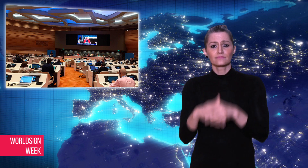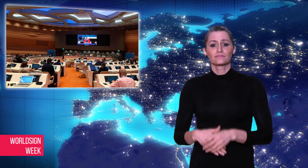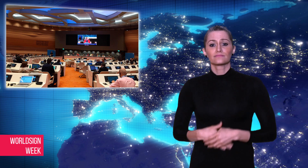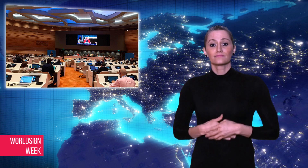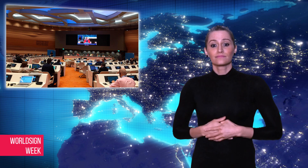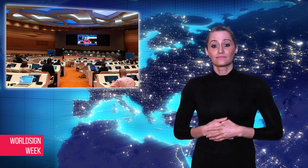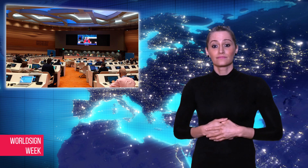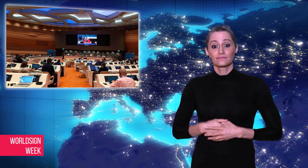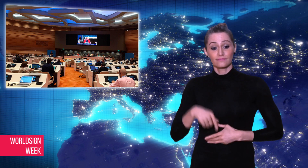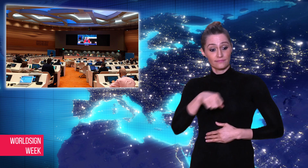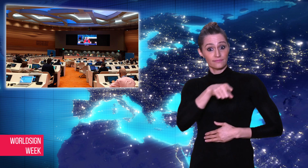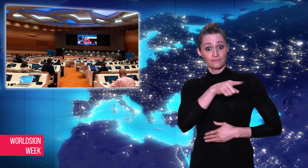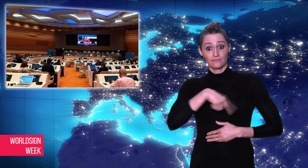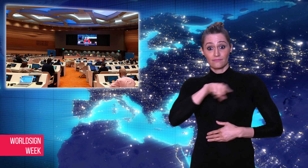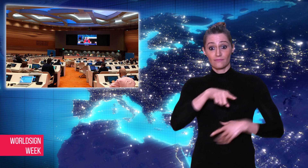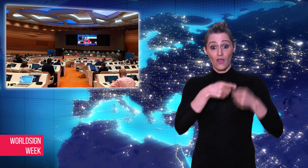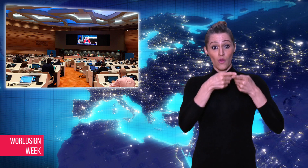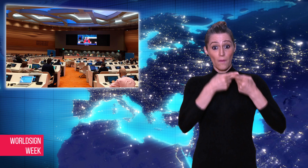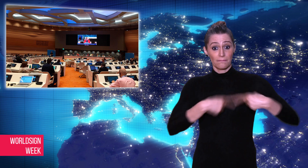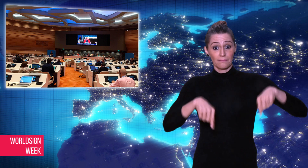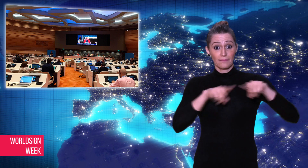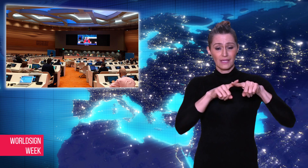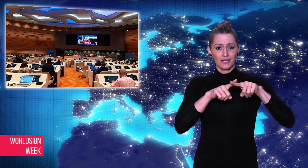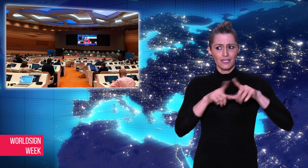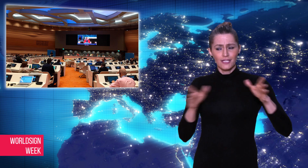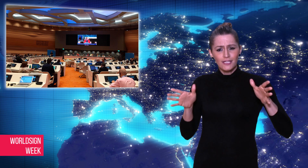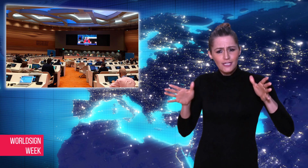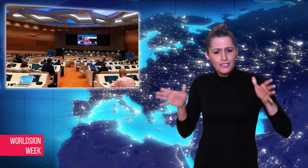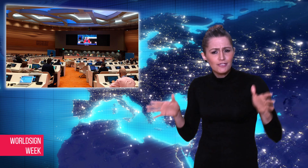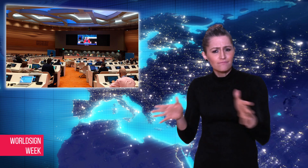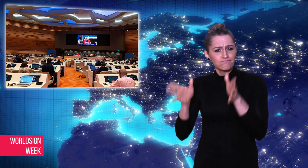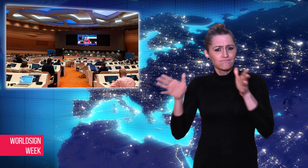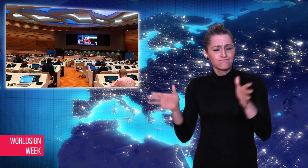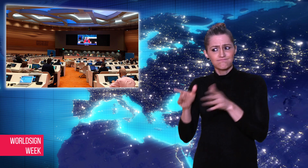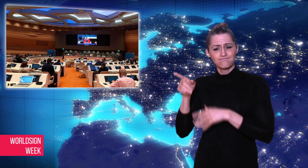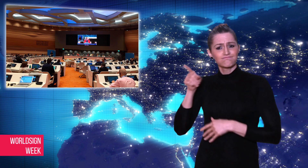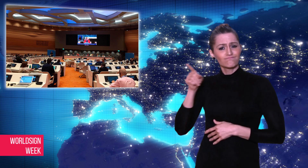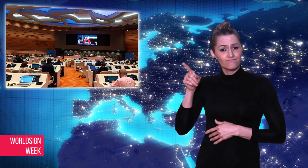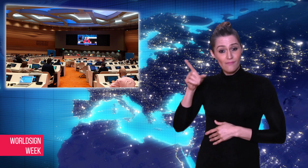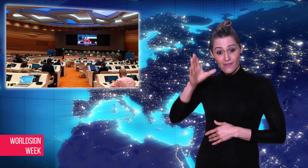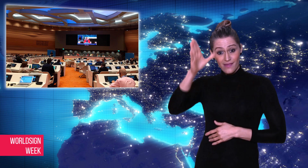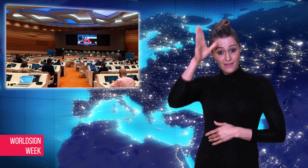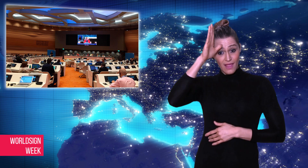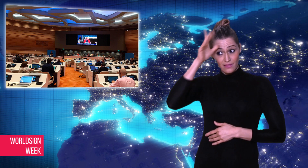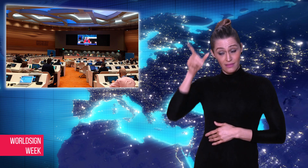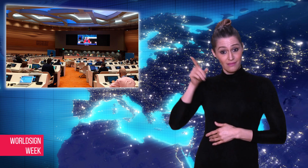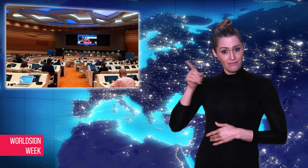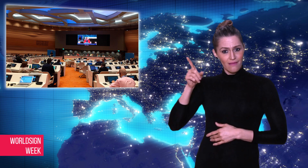persons with disabilities in Iraq.